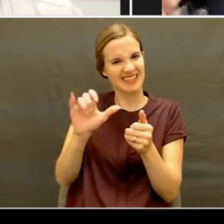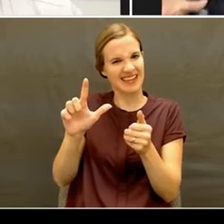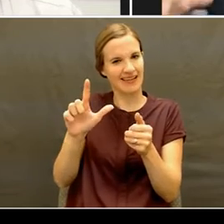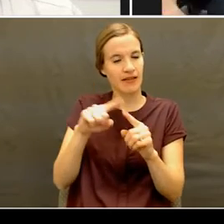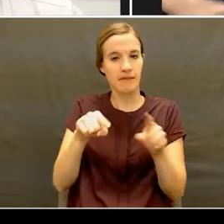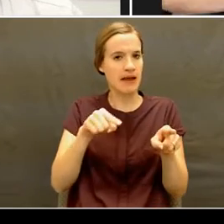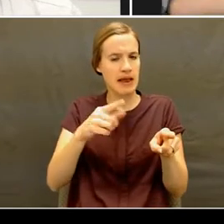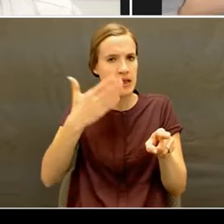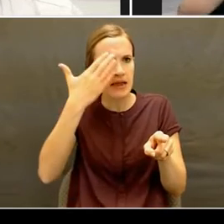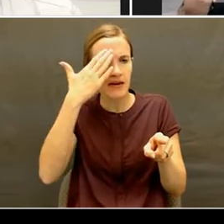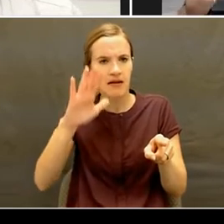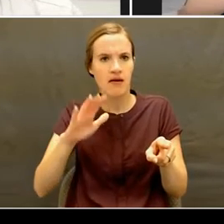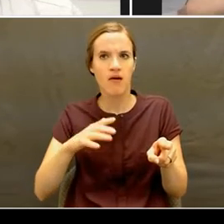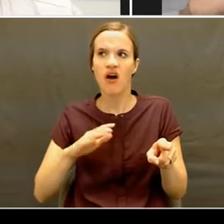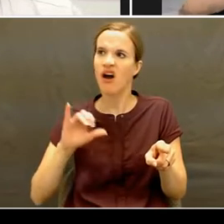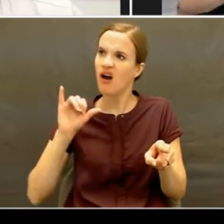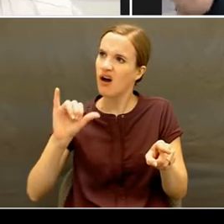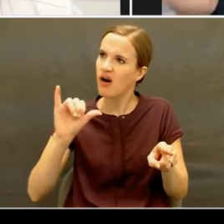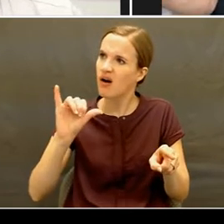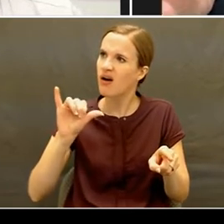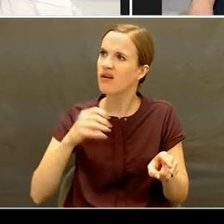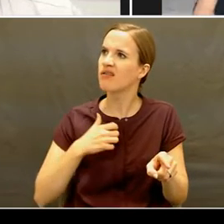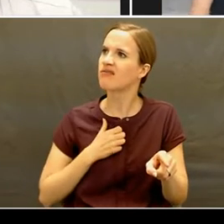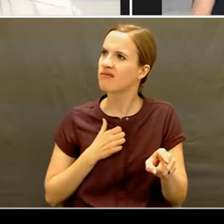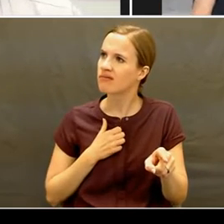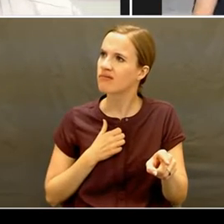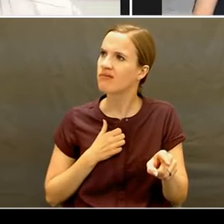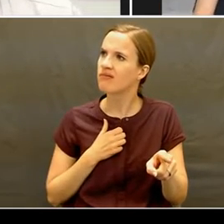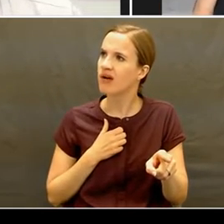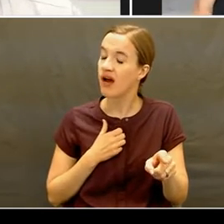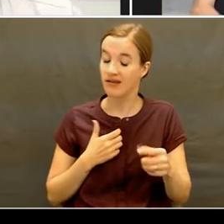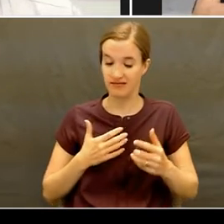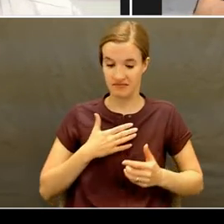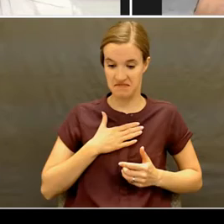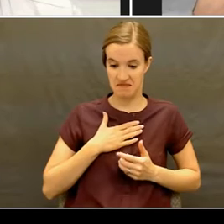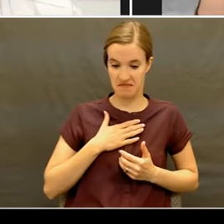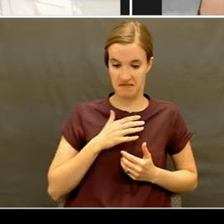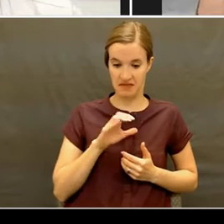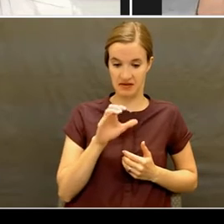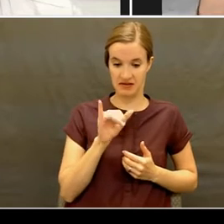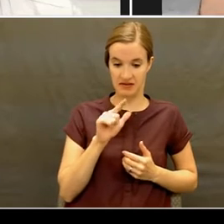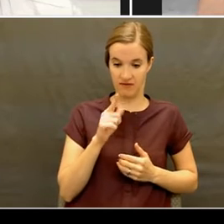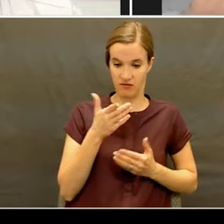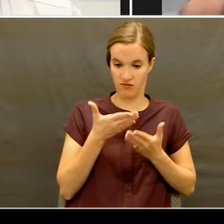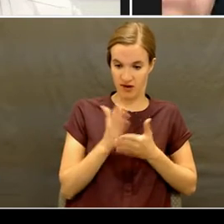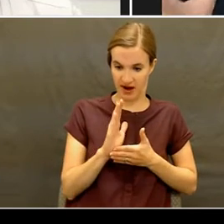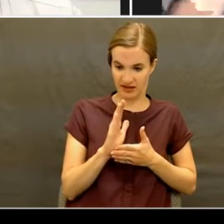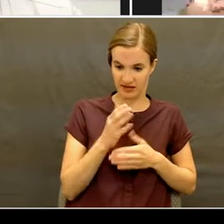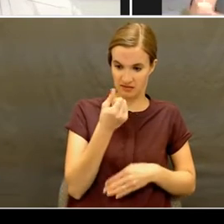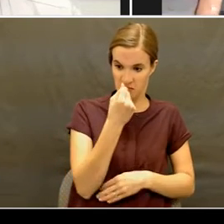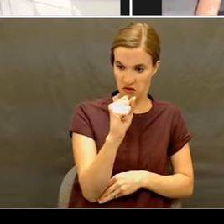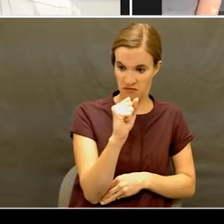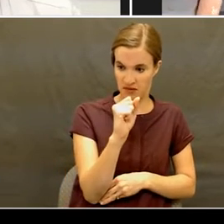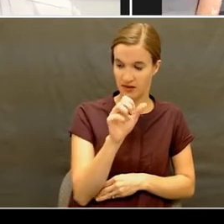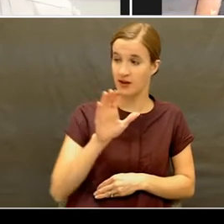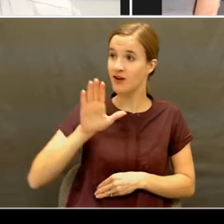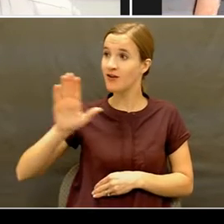connections until he saw the photos. You know, it reminded him of their Civil Rights Movement,